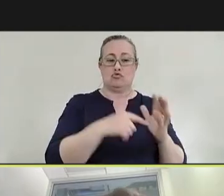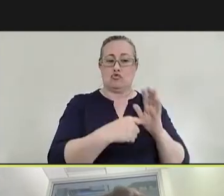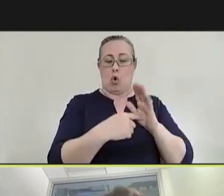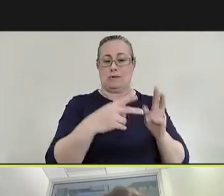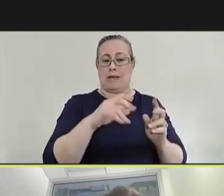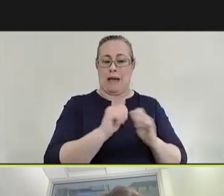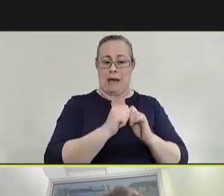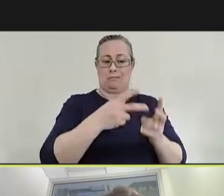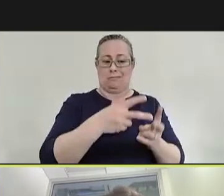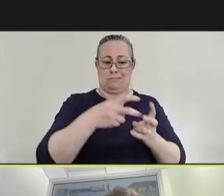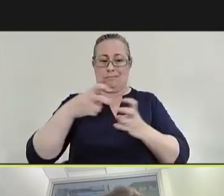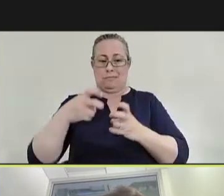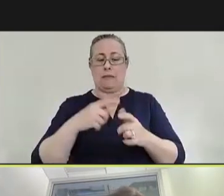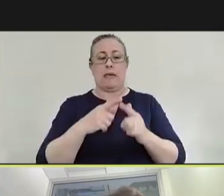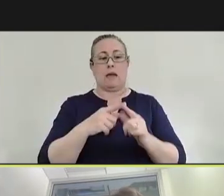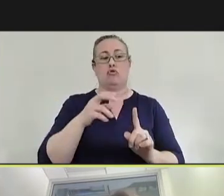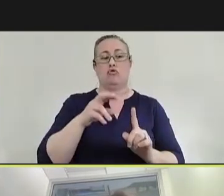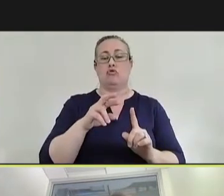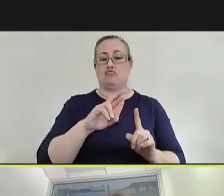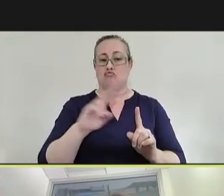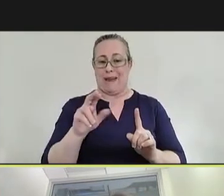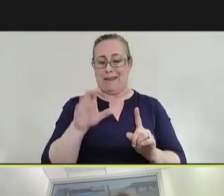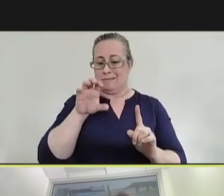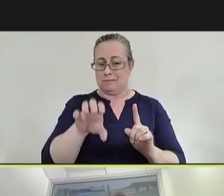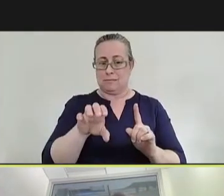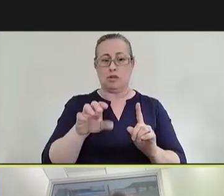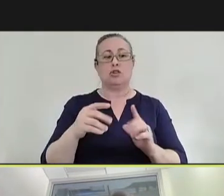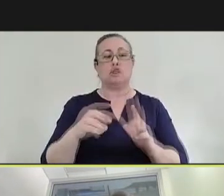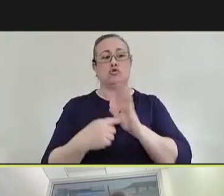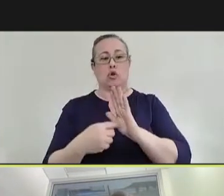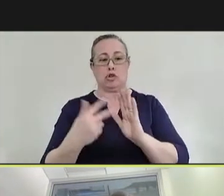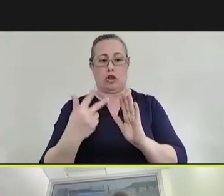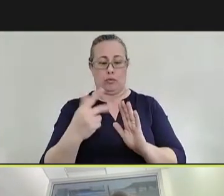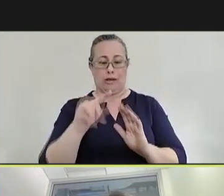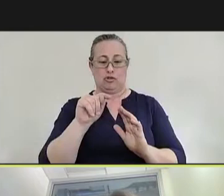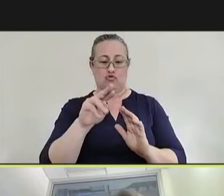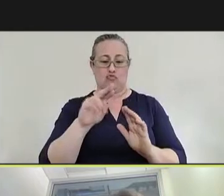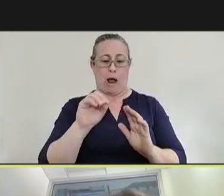that is this is just showing three trimers on the nanoparticle. That's what's sitting